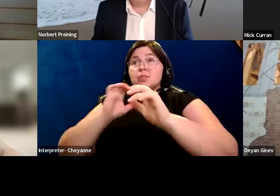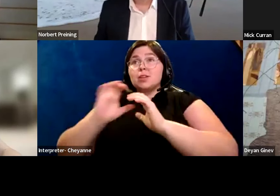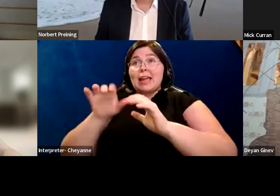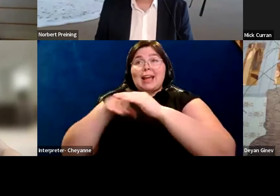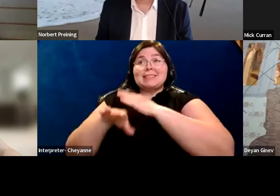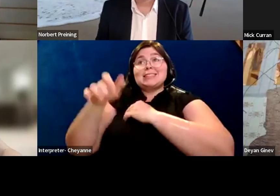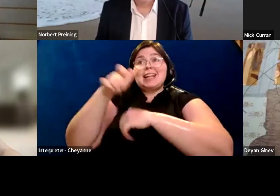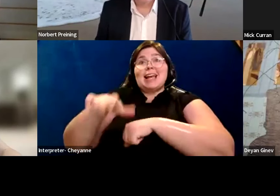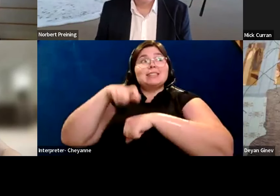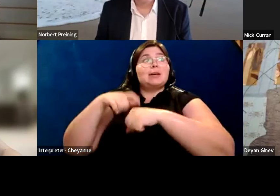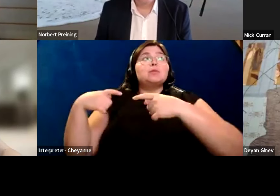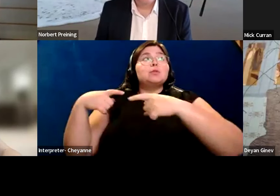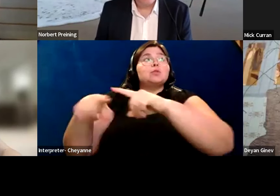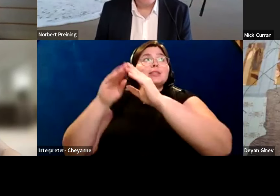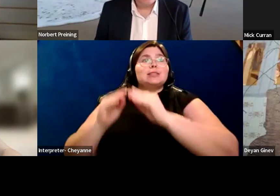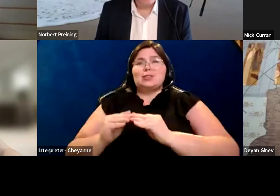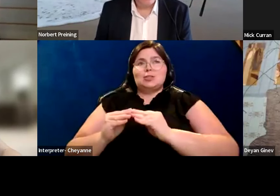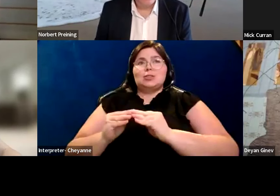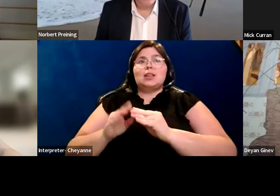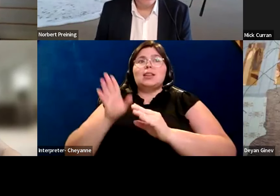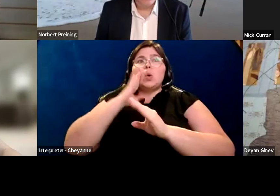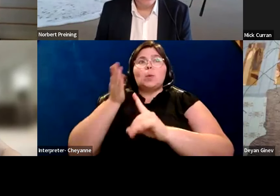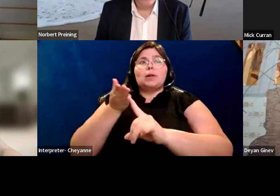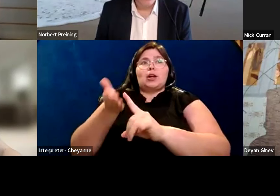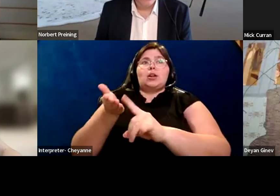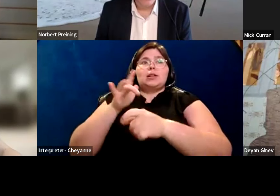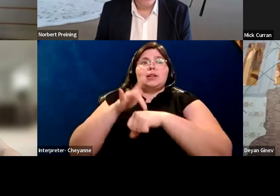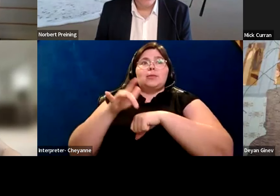During the session and afterwards, that will be there. And there's a link for that in the chat.